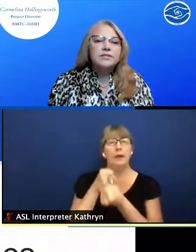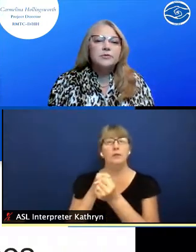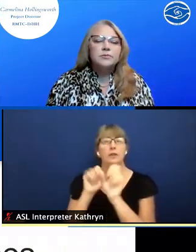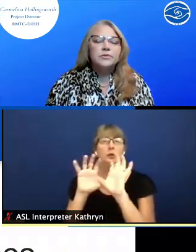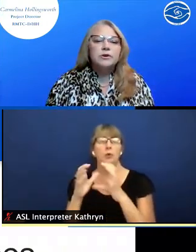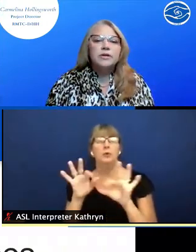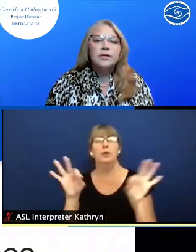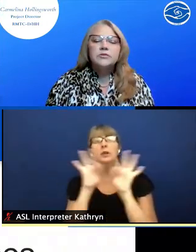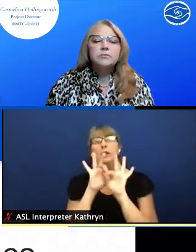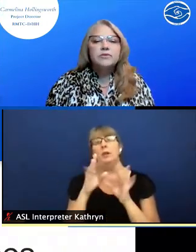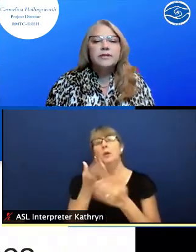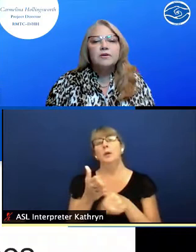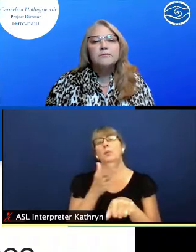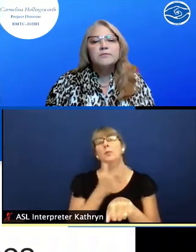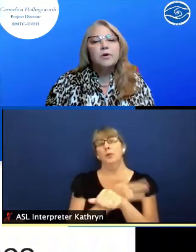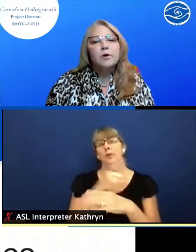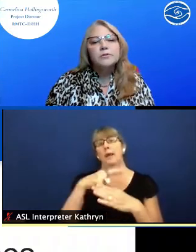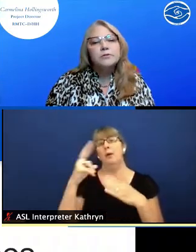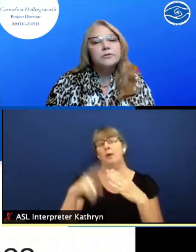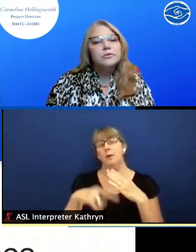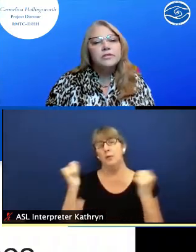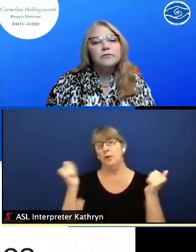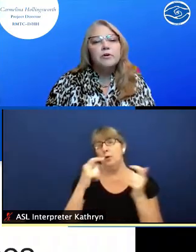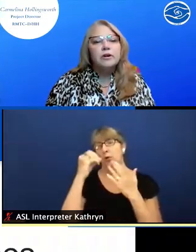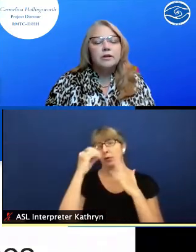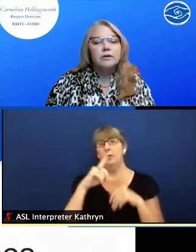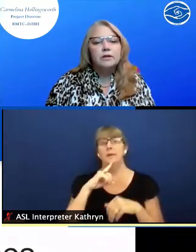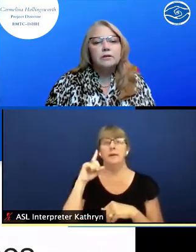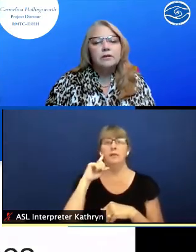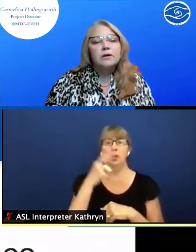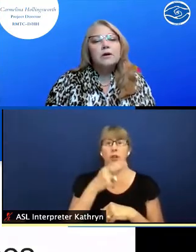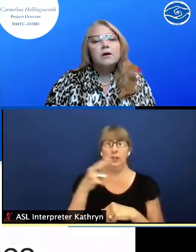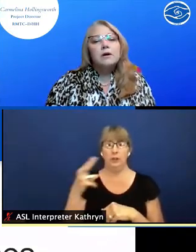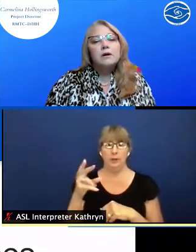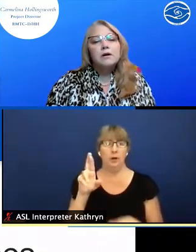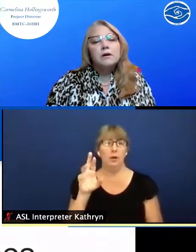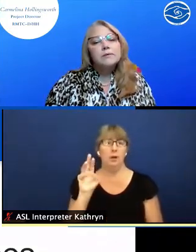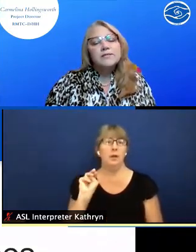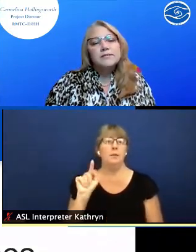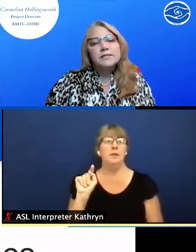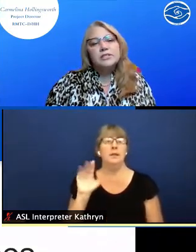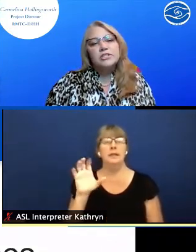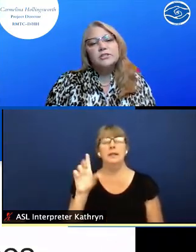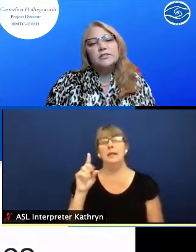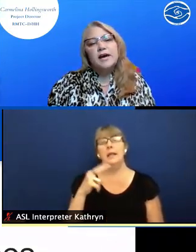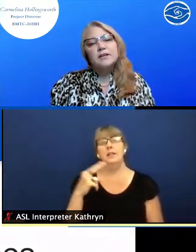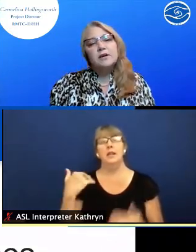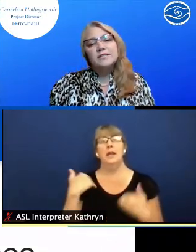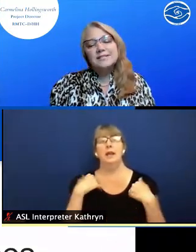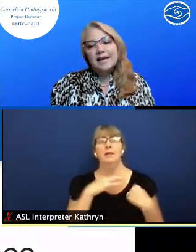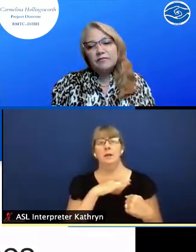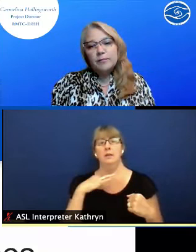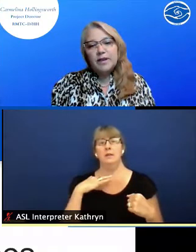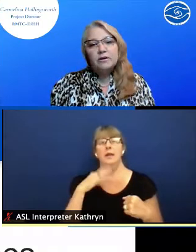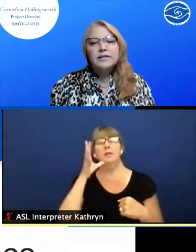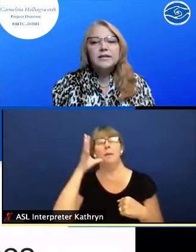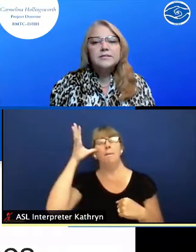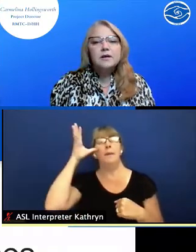groups are key to improving outcomes for all students who are deaf or hard of hearing. RMTC-D/HH has on staff a parent liaison